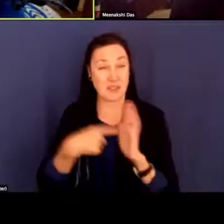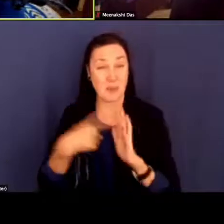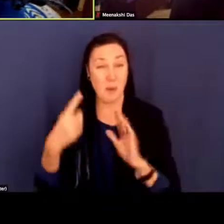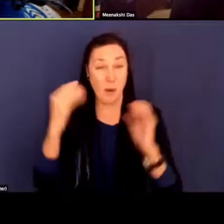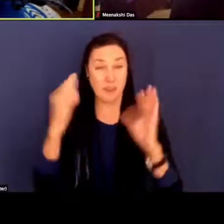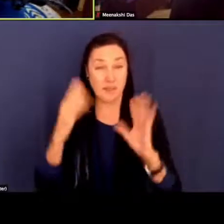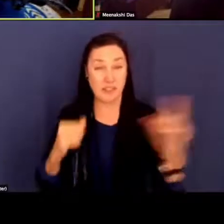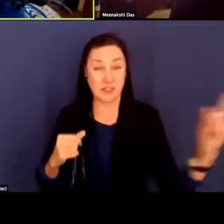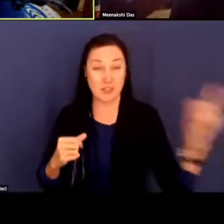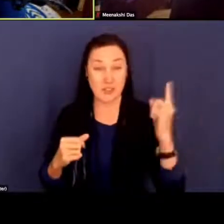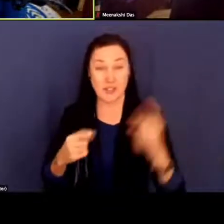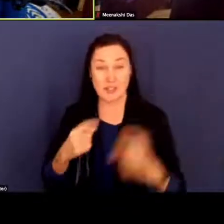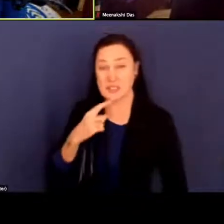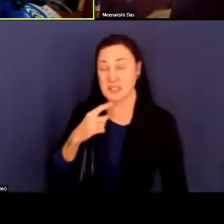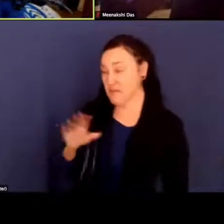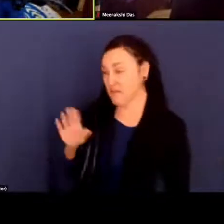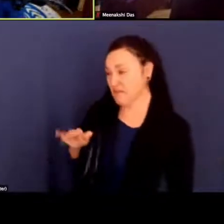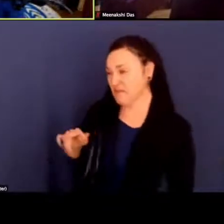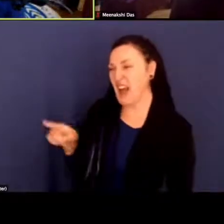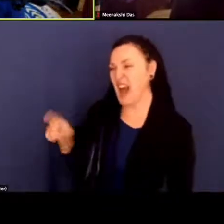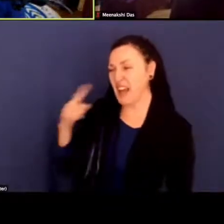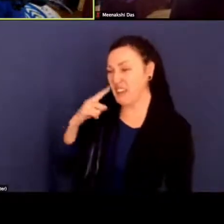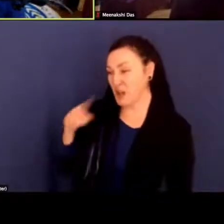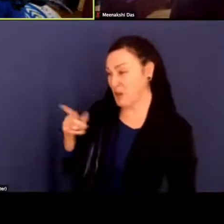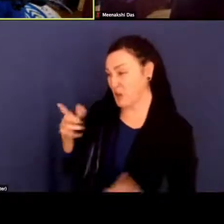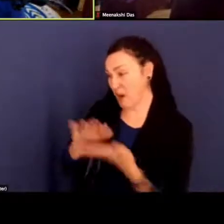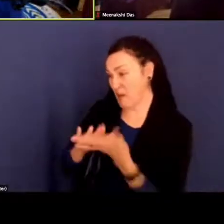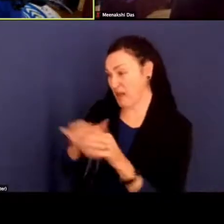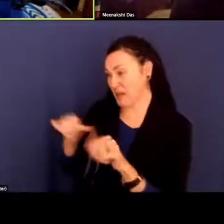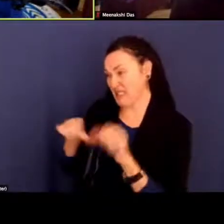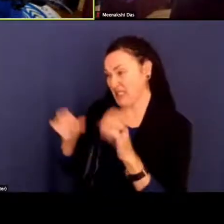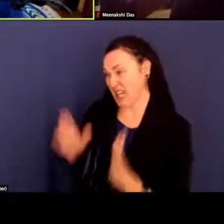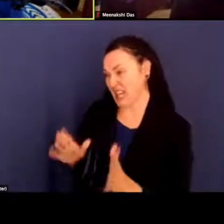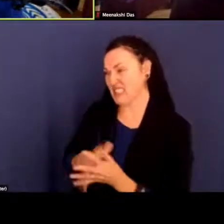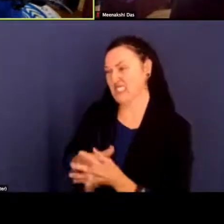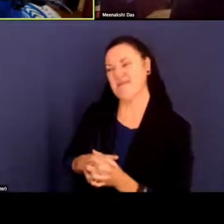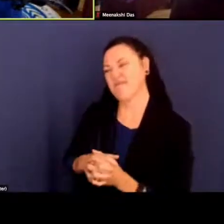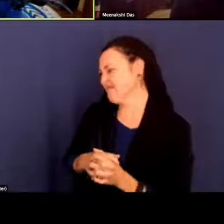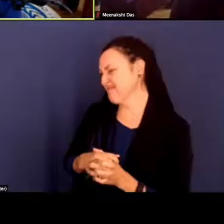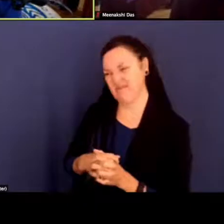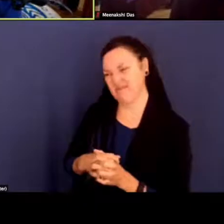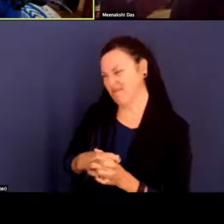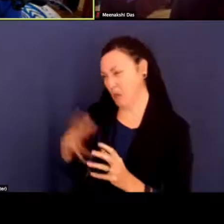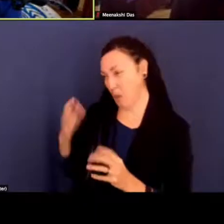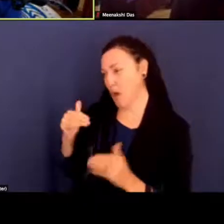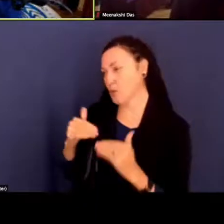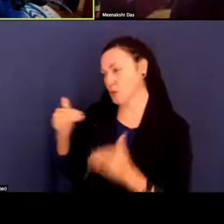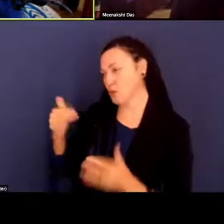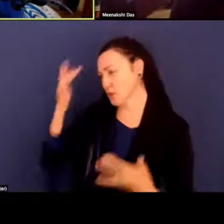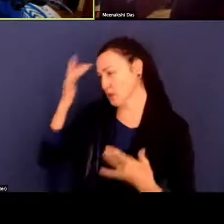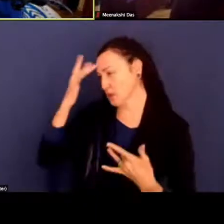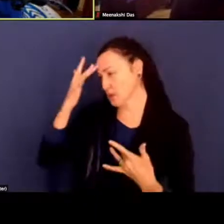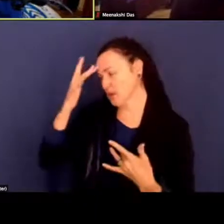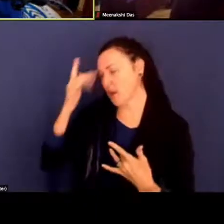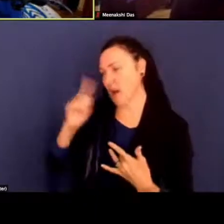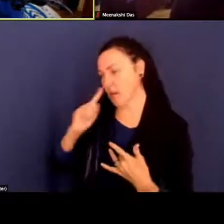and I was like well especially now honestly, to just kind of be completely candid it has been